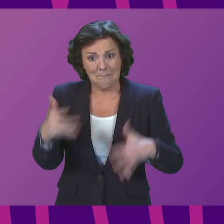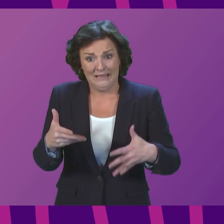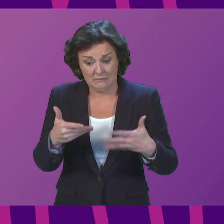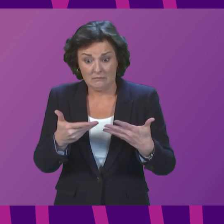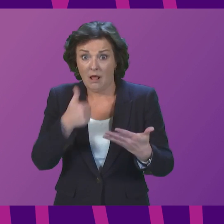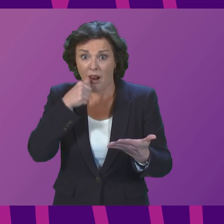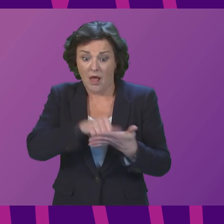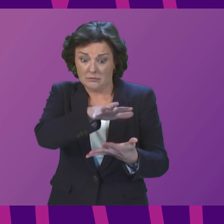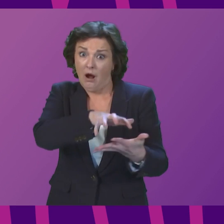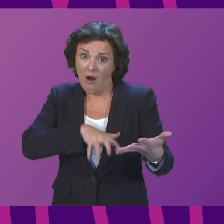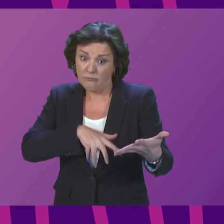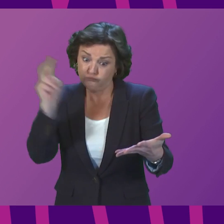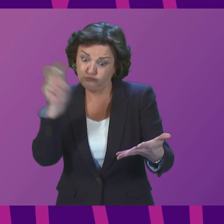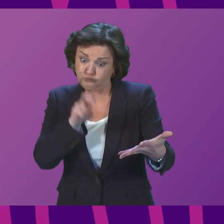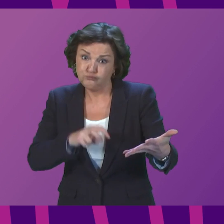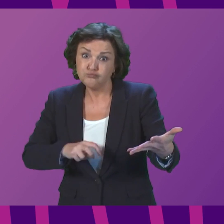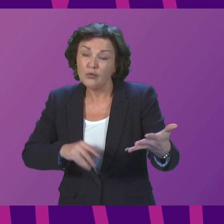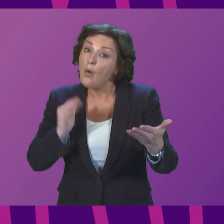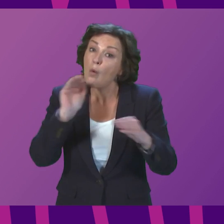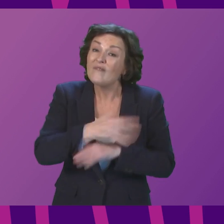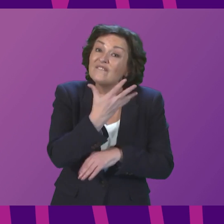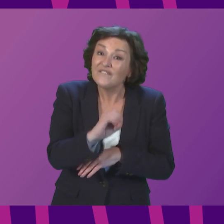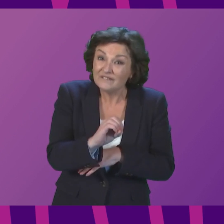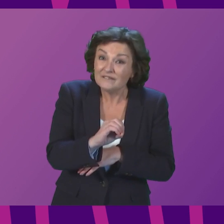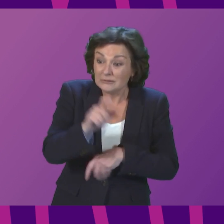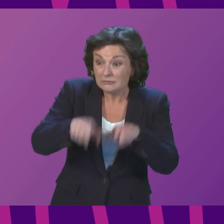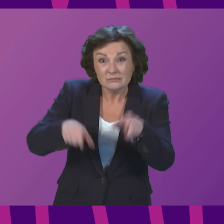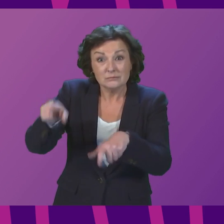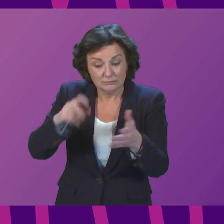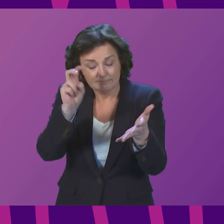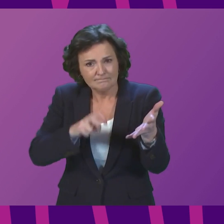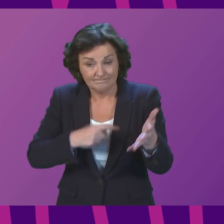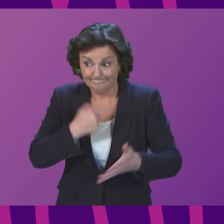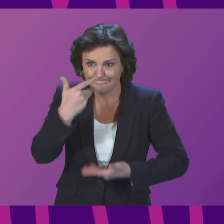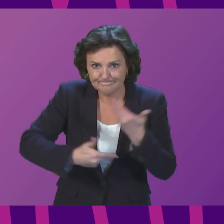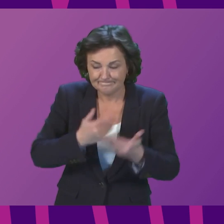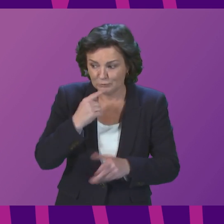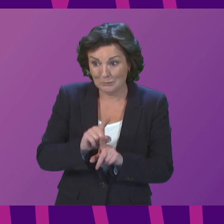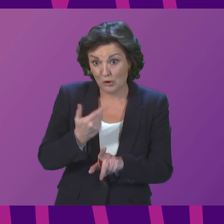and business leaders, which decried the potentially devastating impact of recent statements on